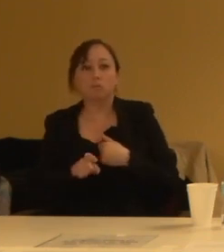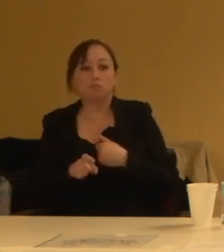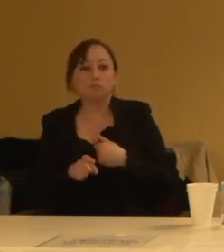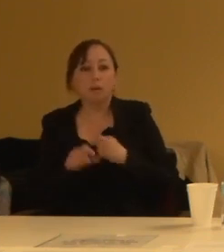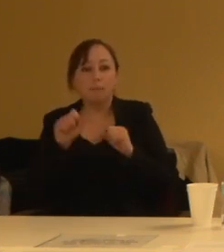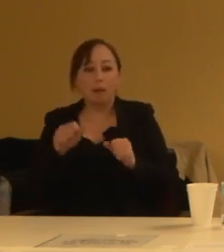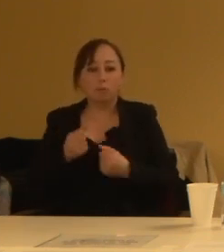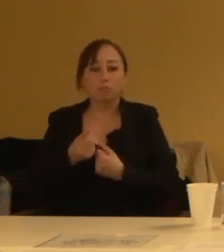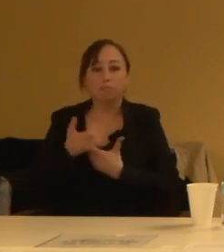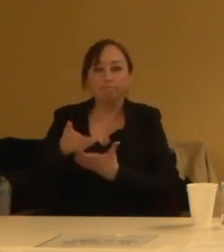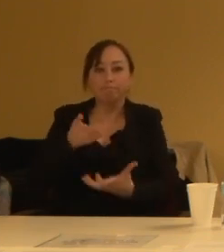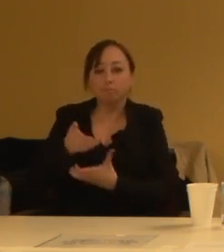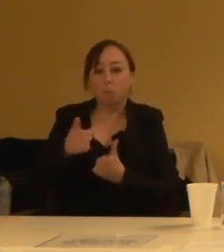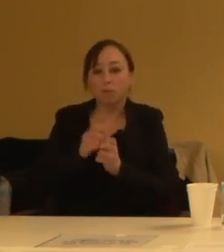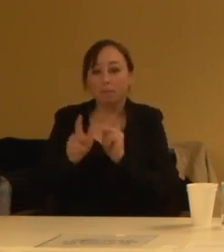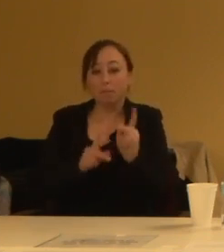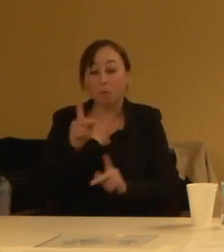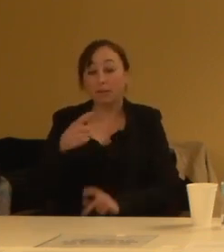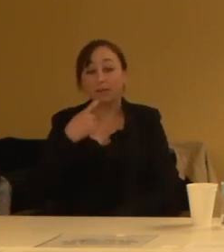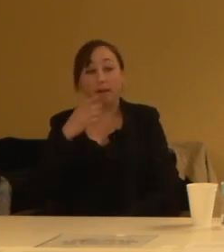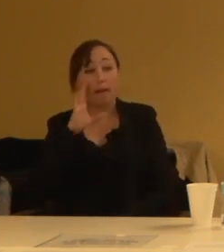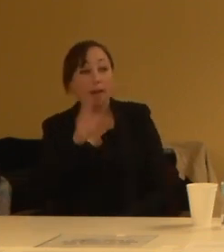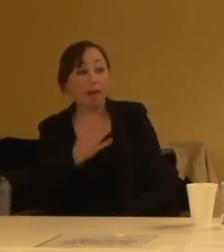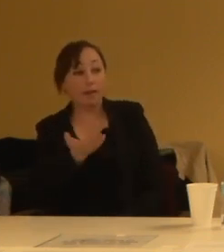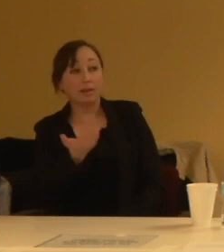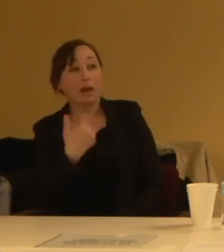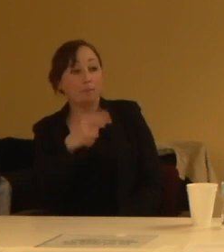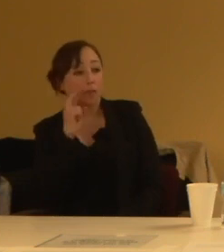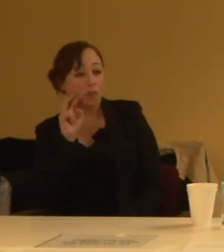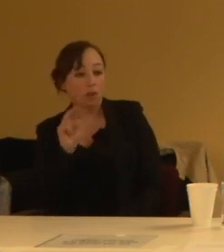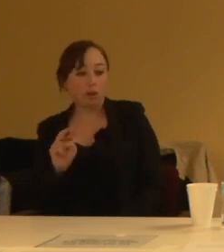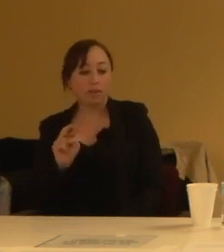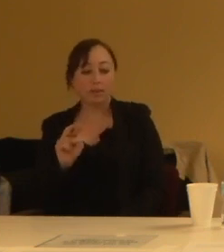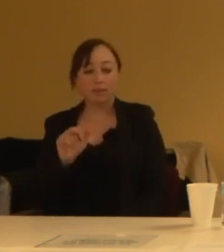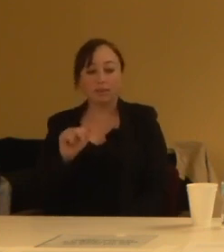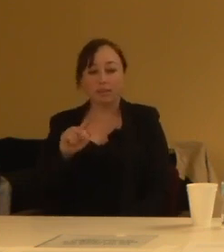"Hey boo hey, come look at this moisturized ankle that I'm showing you right now,